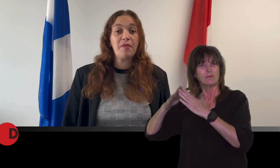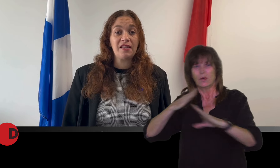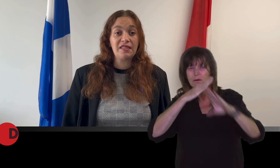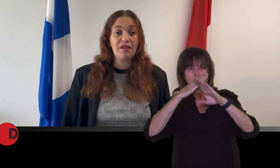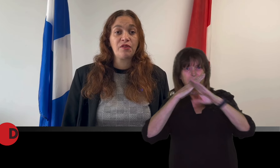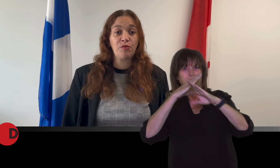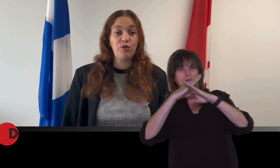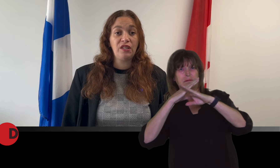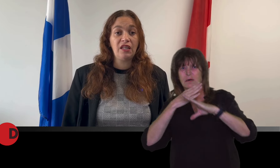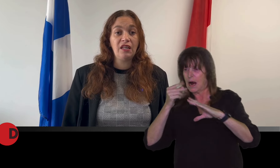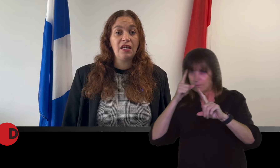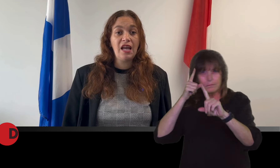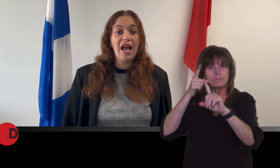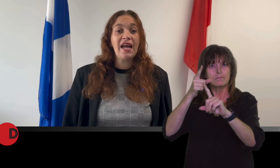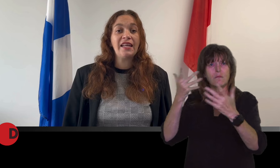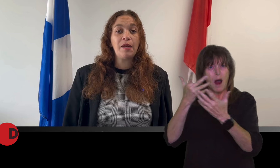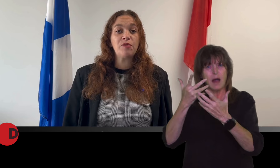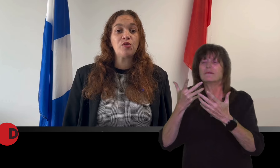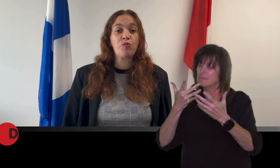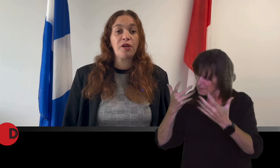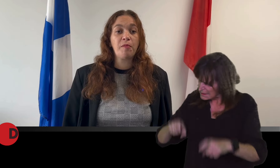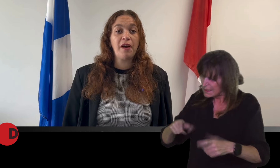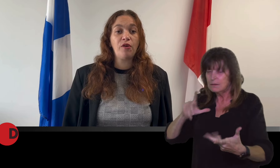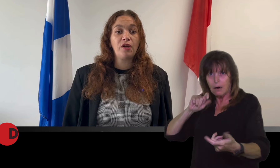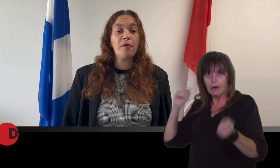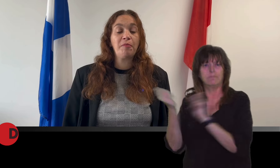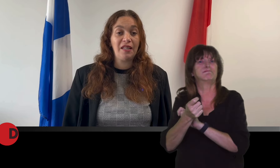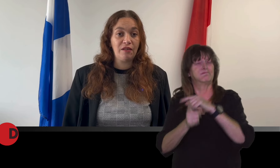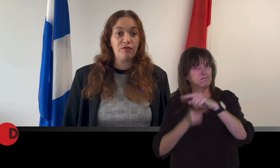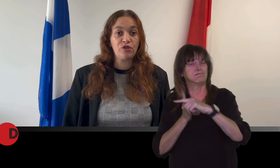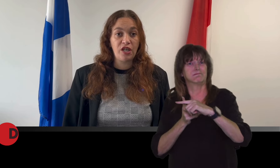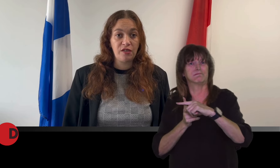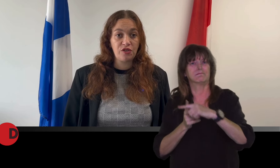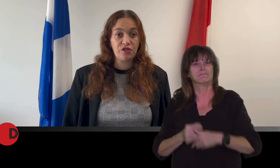to the barriers faced by the Deaf community and aims to bring about meaningful change.